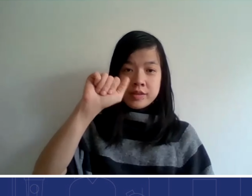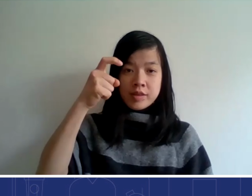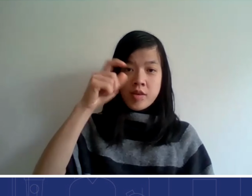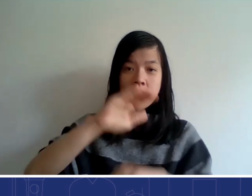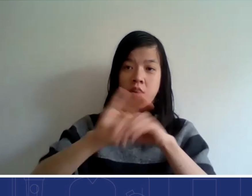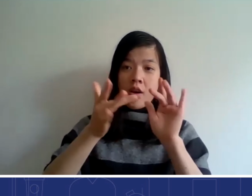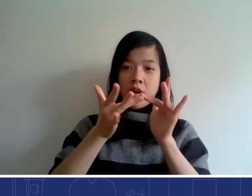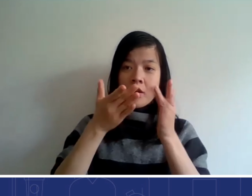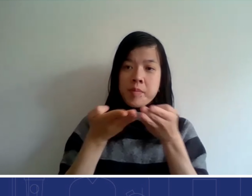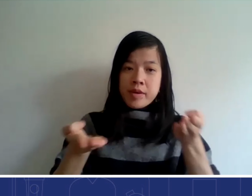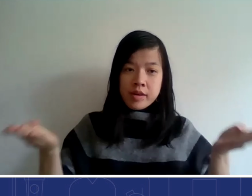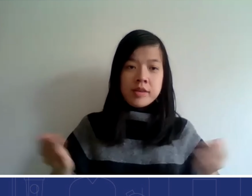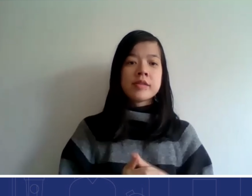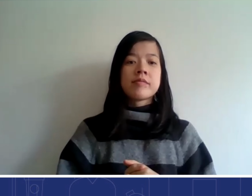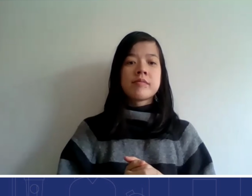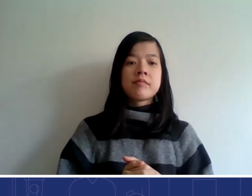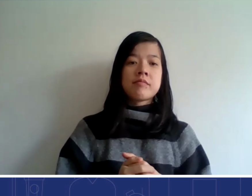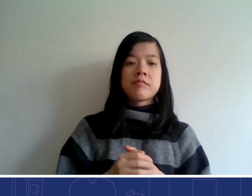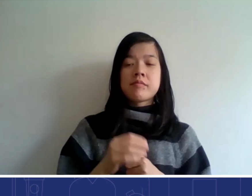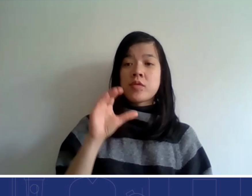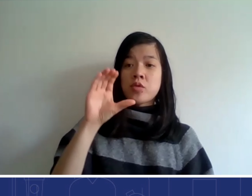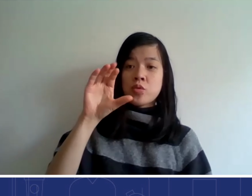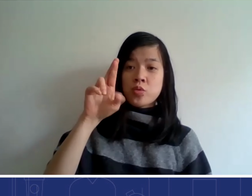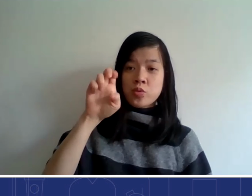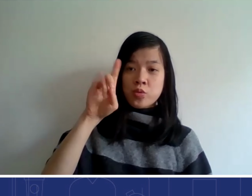Now, let's talk about free tax online resources.